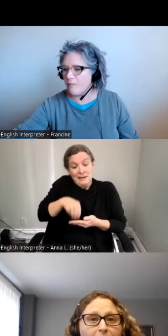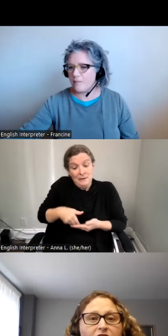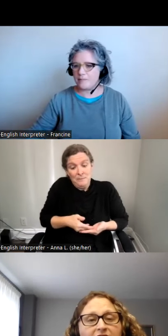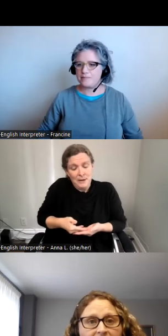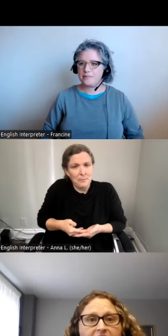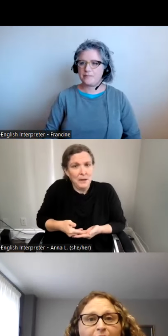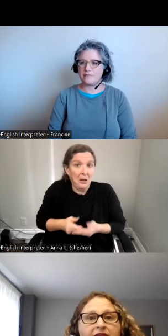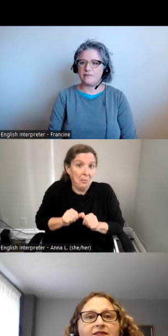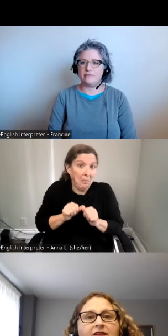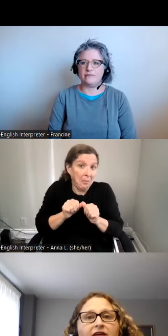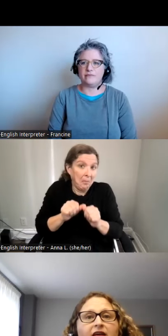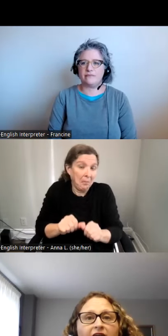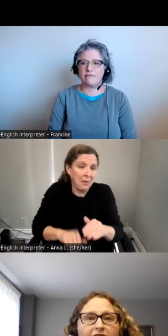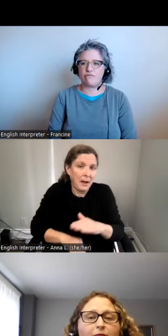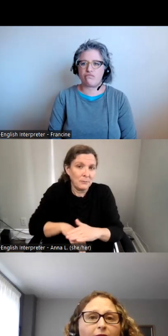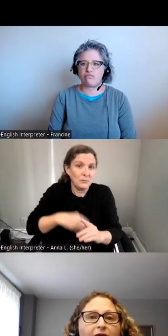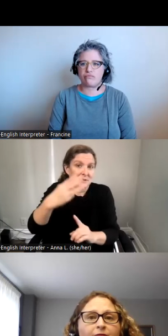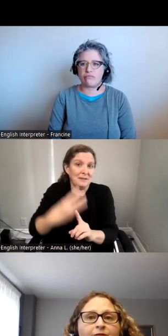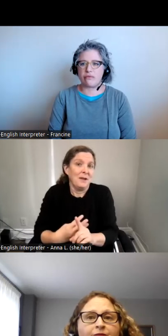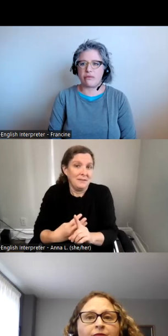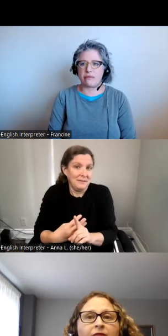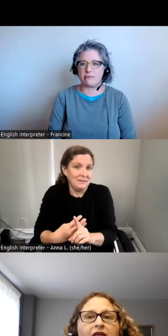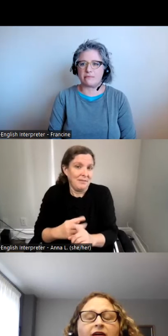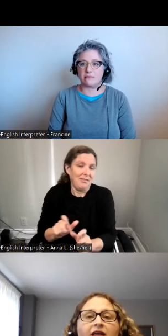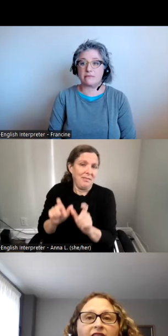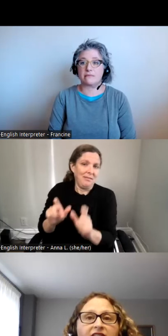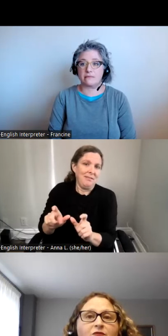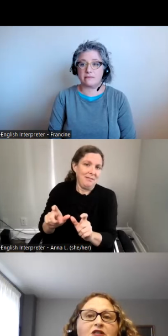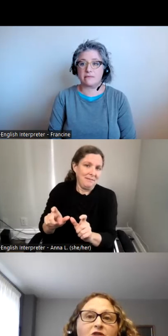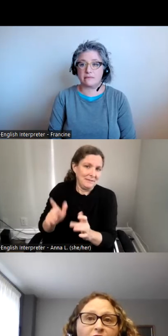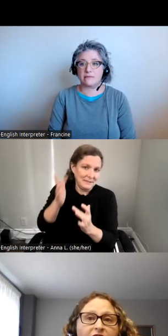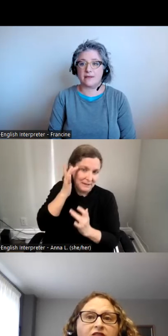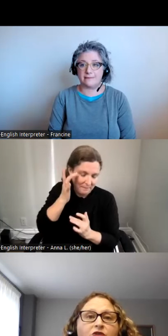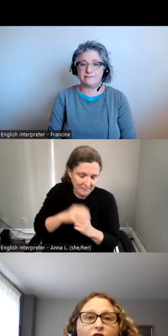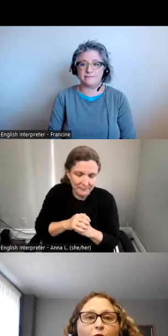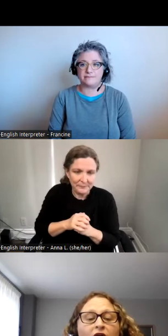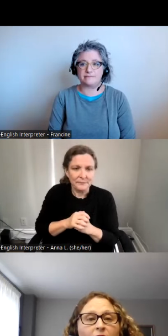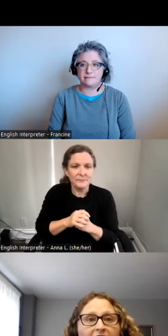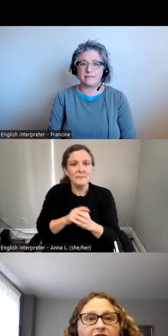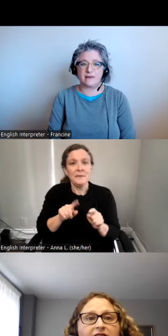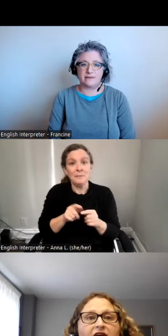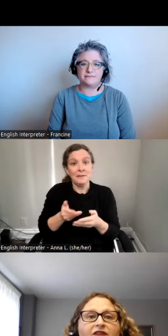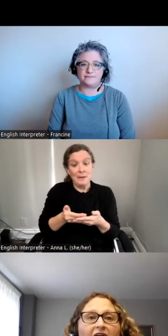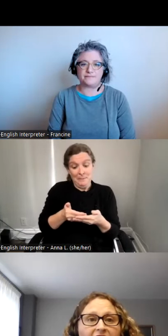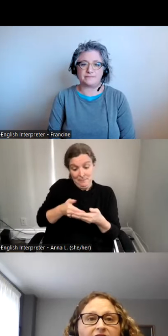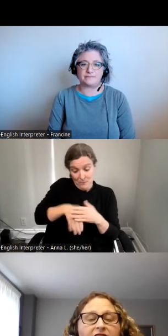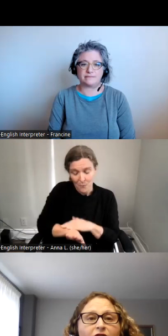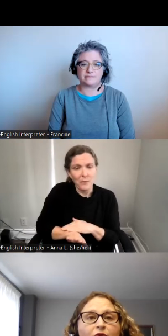antibodies